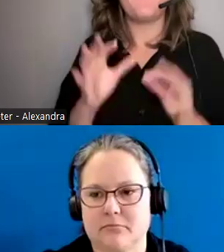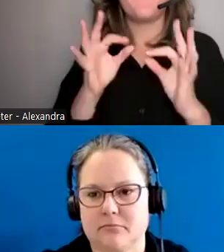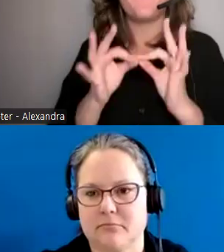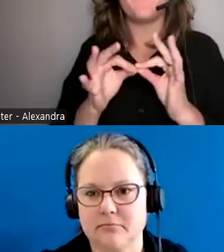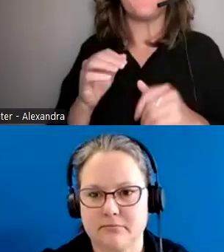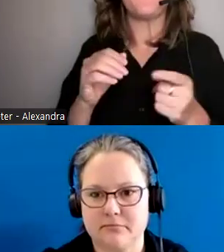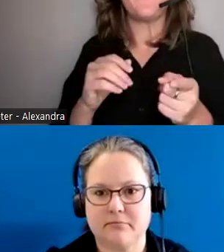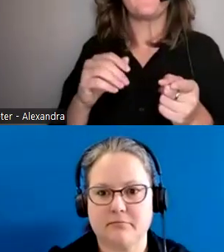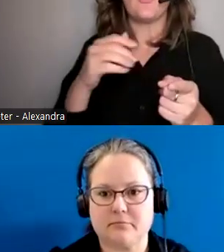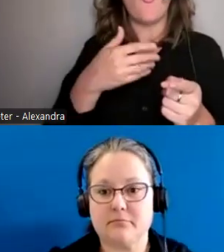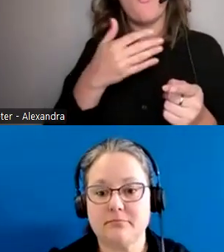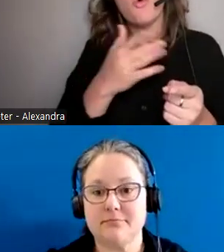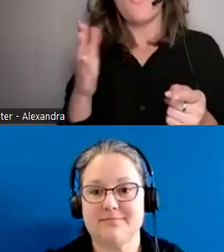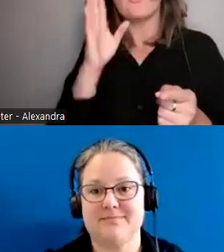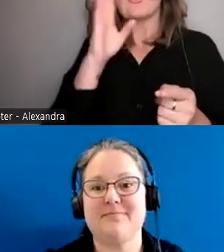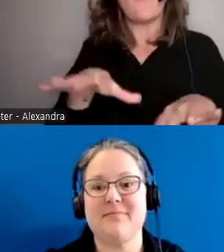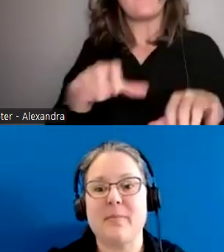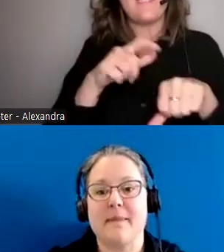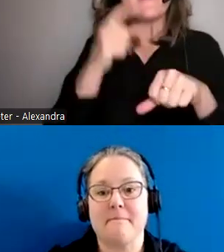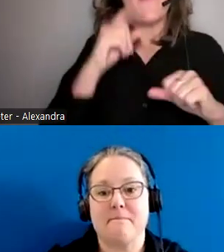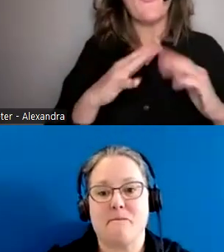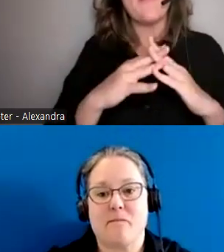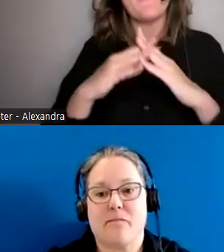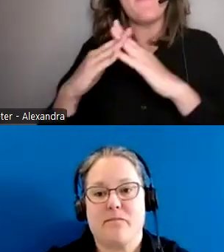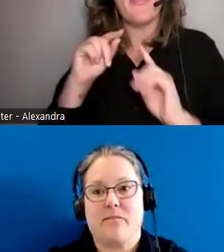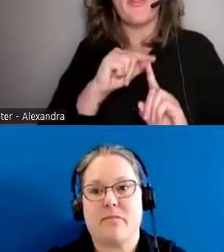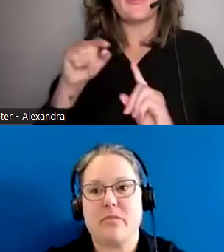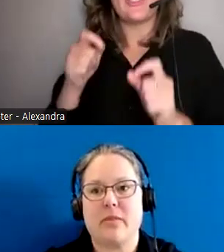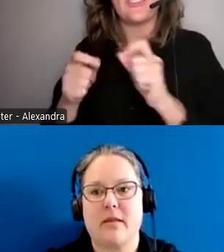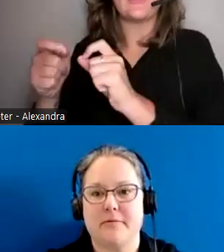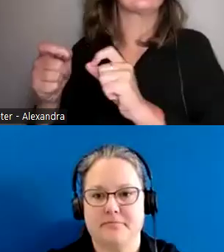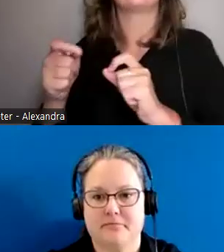moreover, it will take a long time to implement these changes. In fact, in January, the House